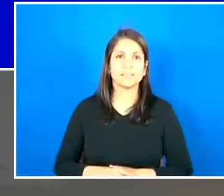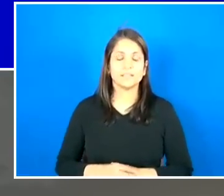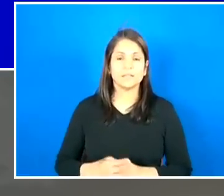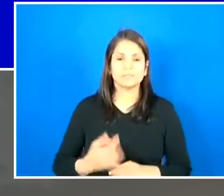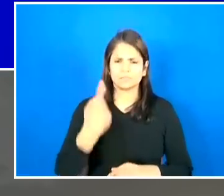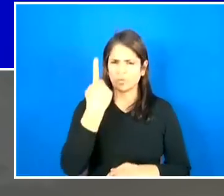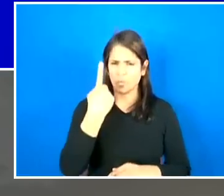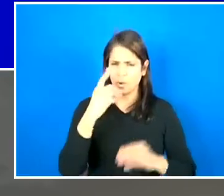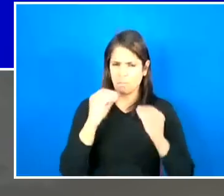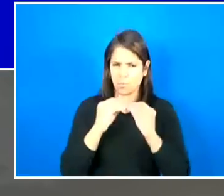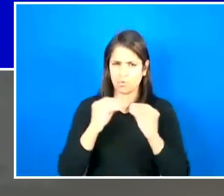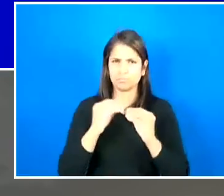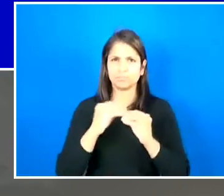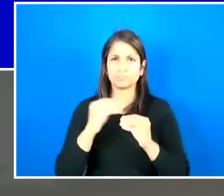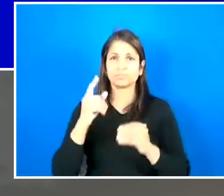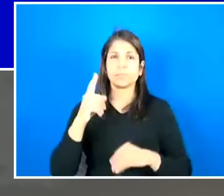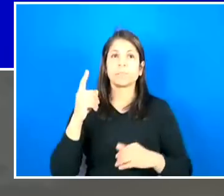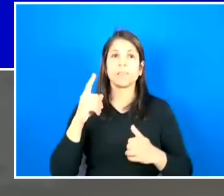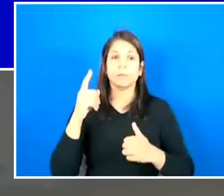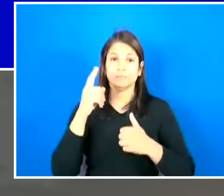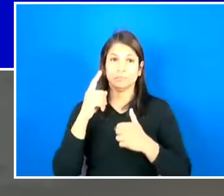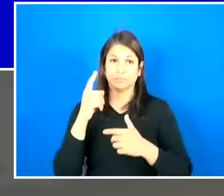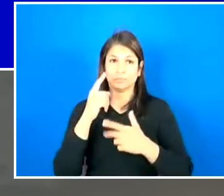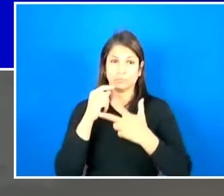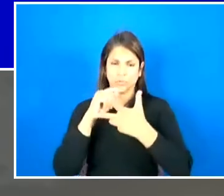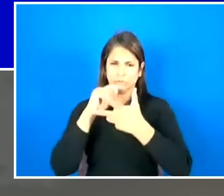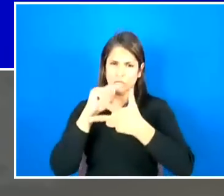LET ME GO TO A FEW OTHER TOPICS AND THEN I WANT